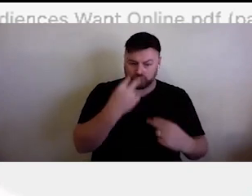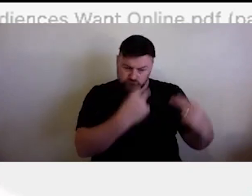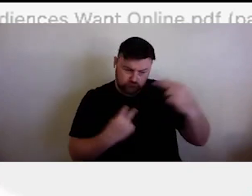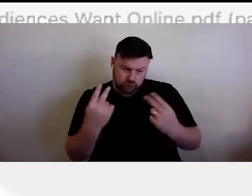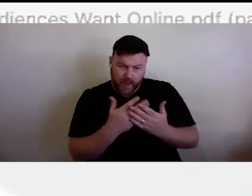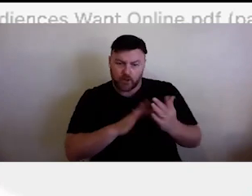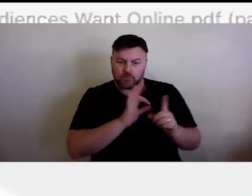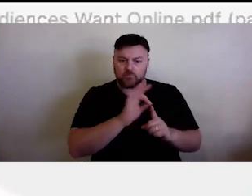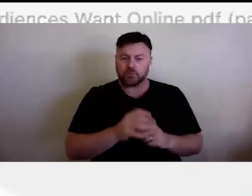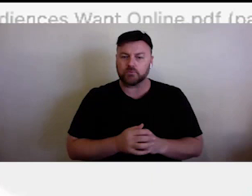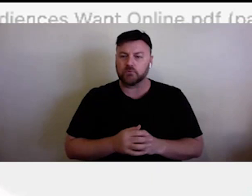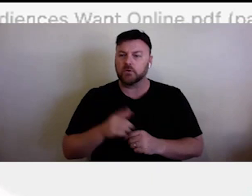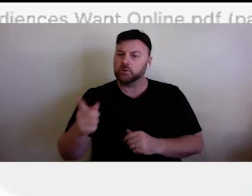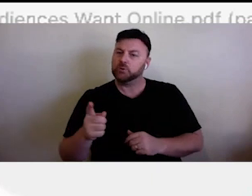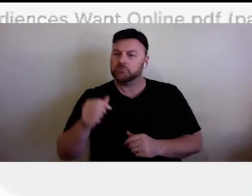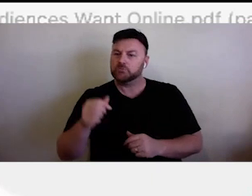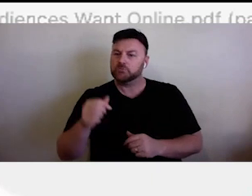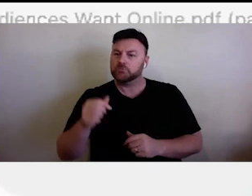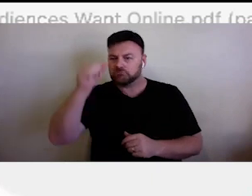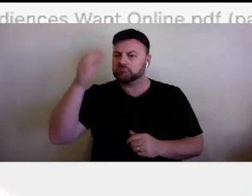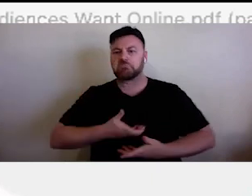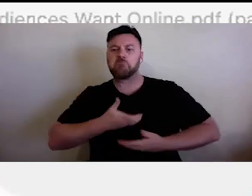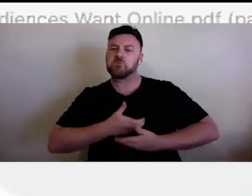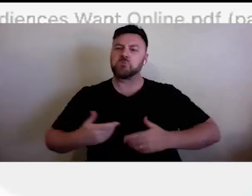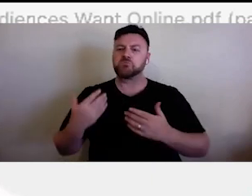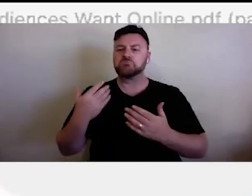or even well established and wanting to go to that next level exploring